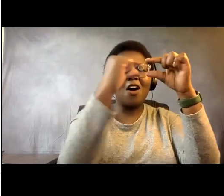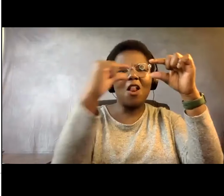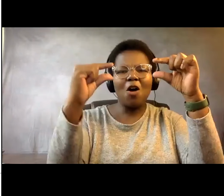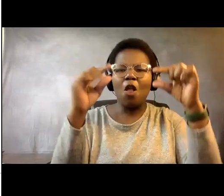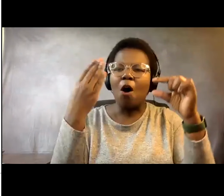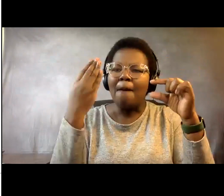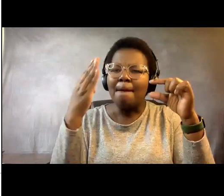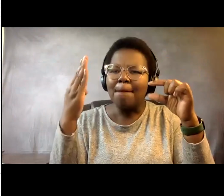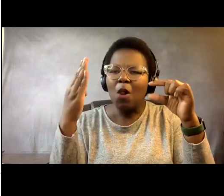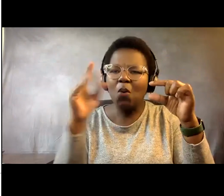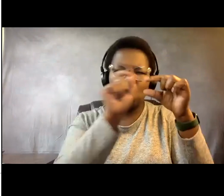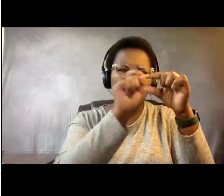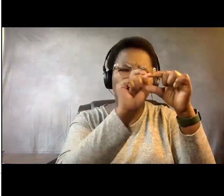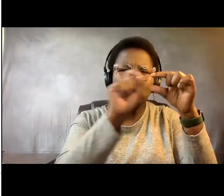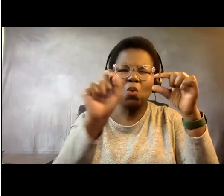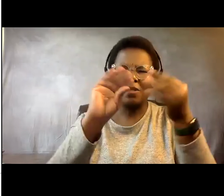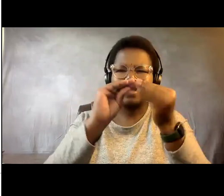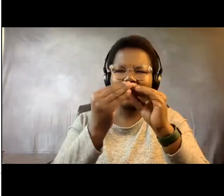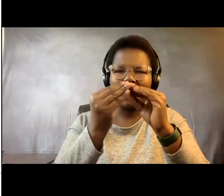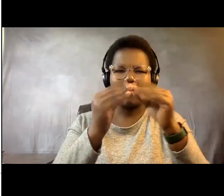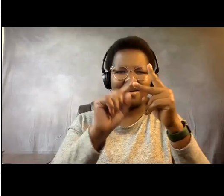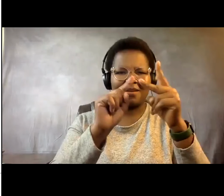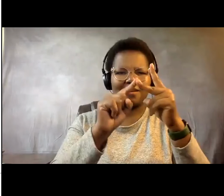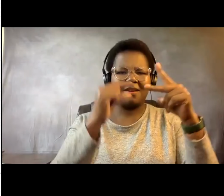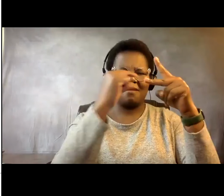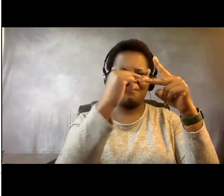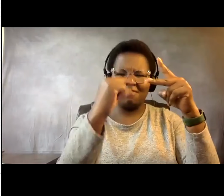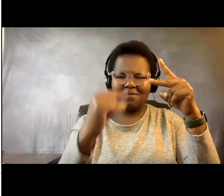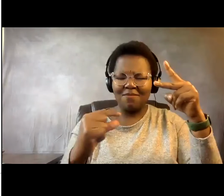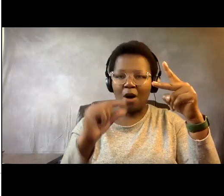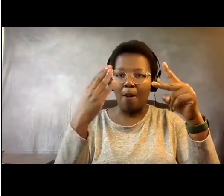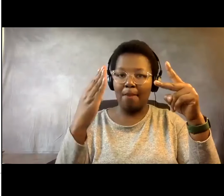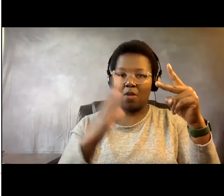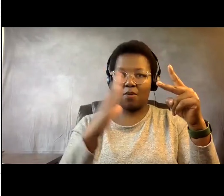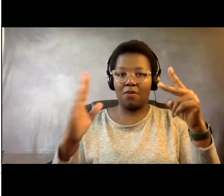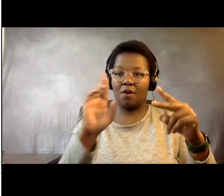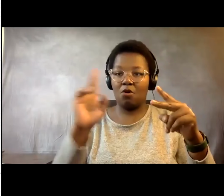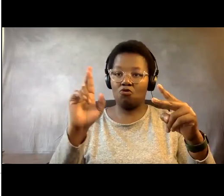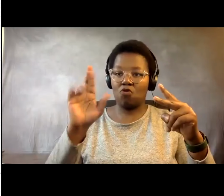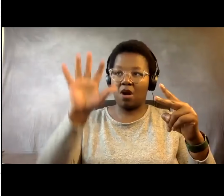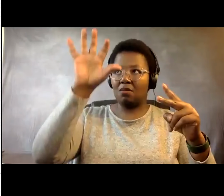with numbers and some little blue areas. And on the right of the mockup she has a very detailed